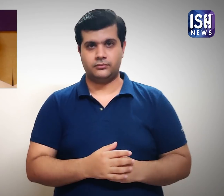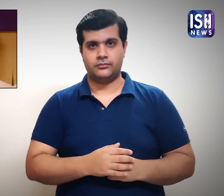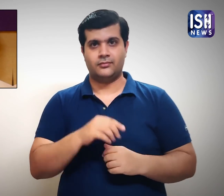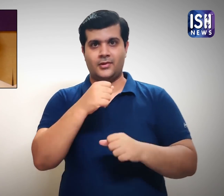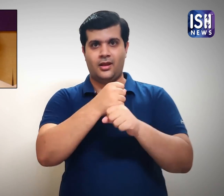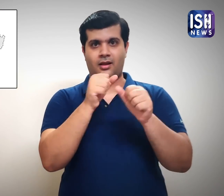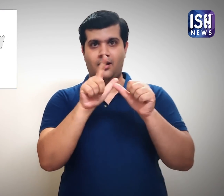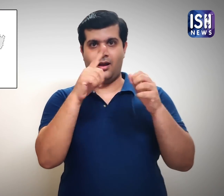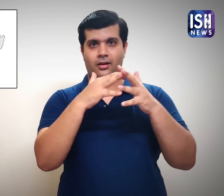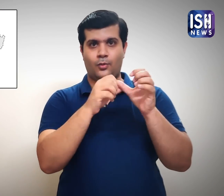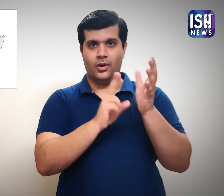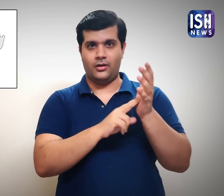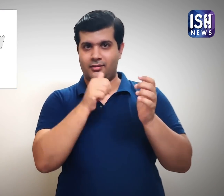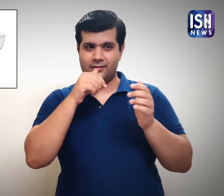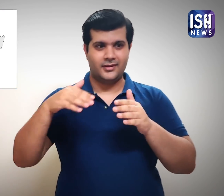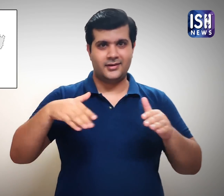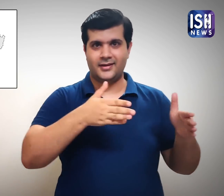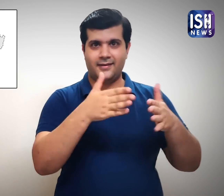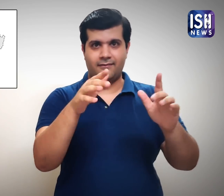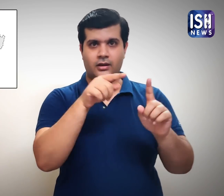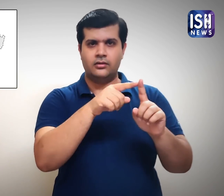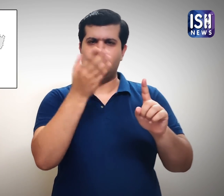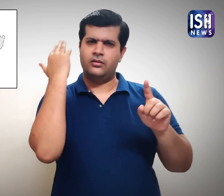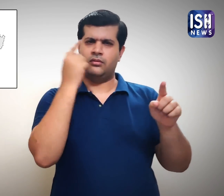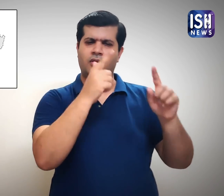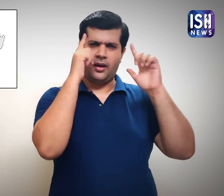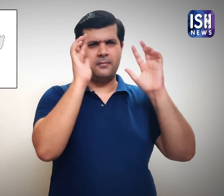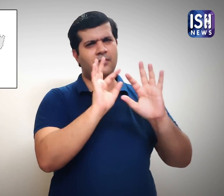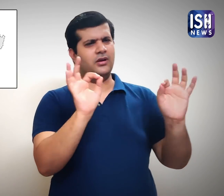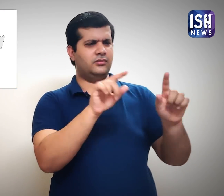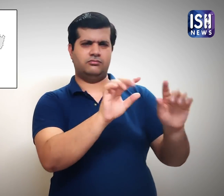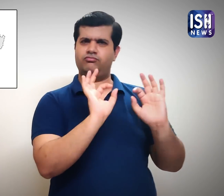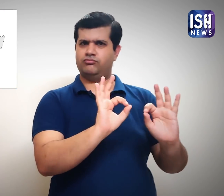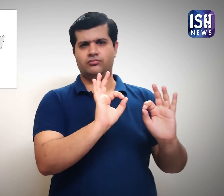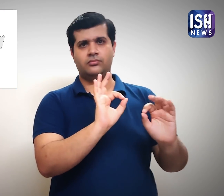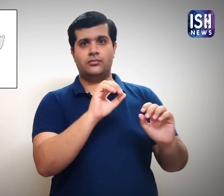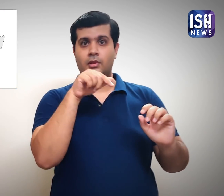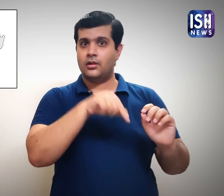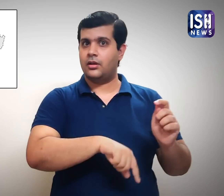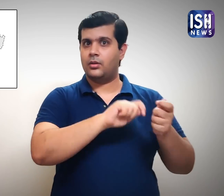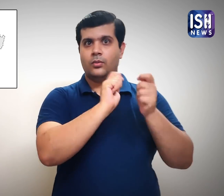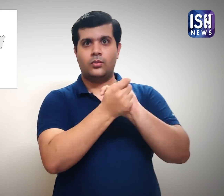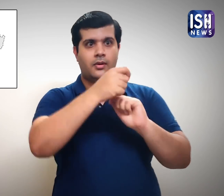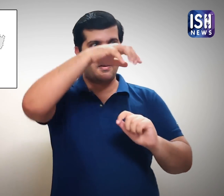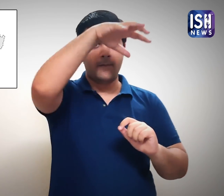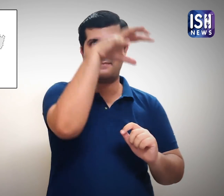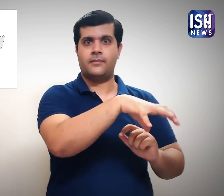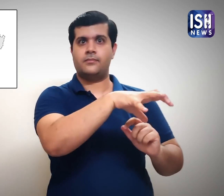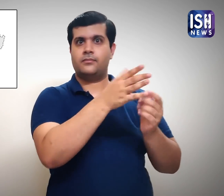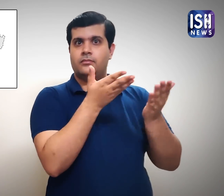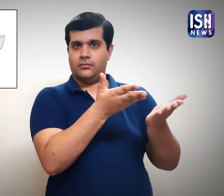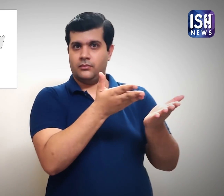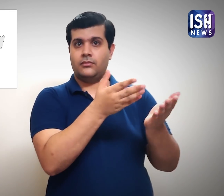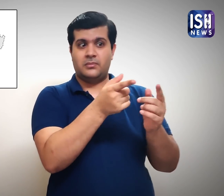The normally peaceful Galwan River has now become a hotspot